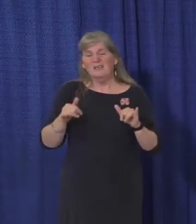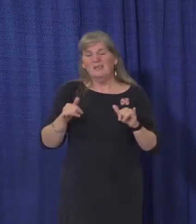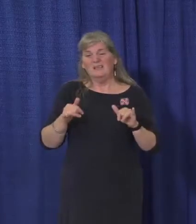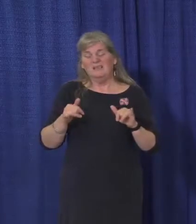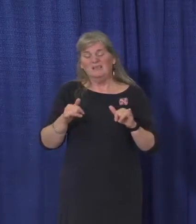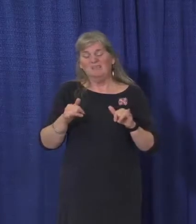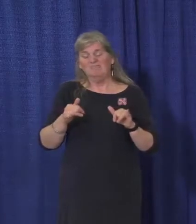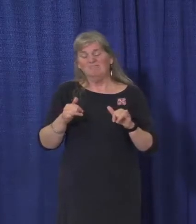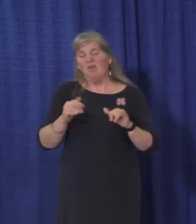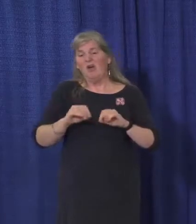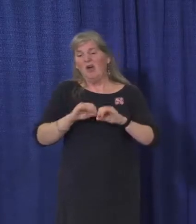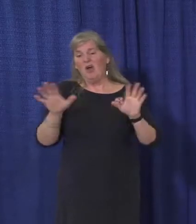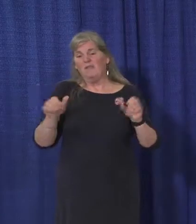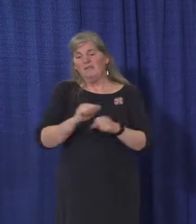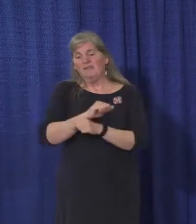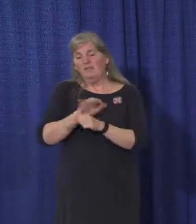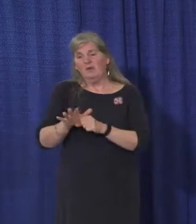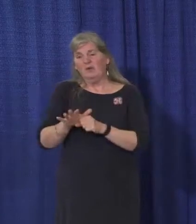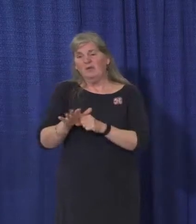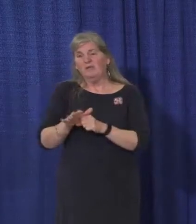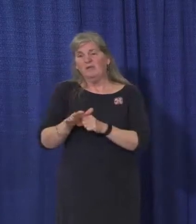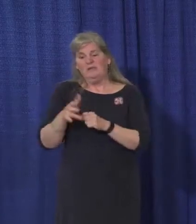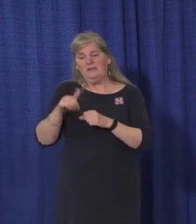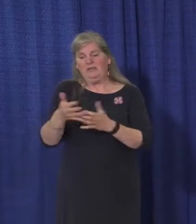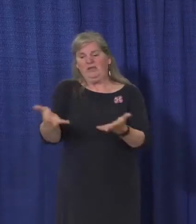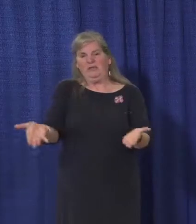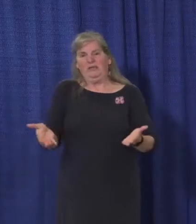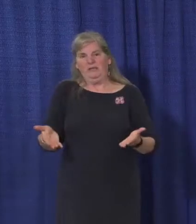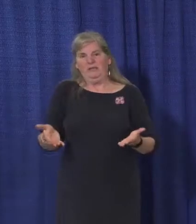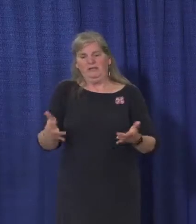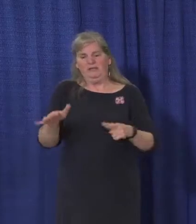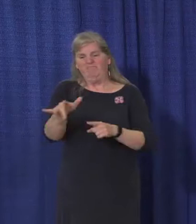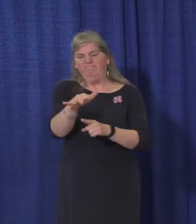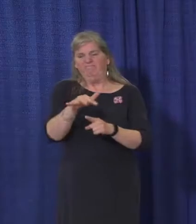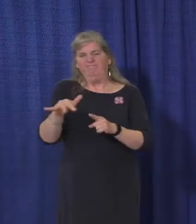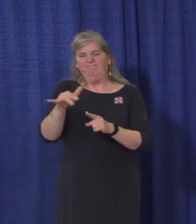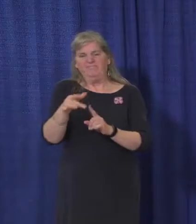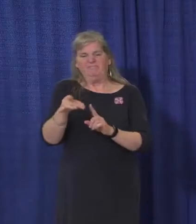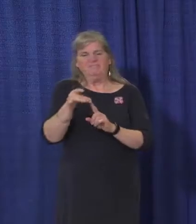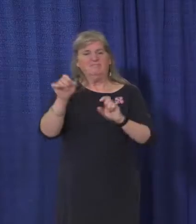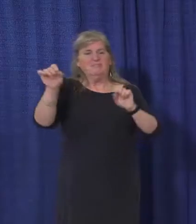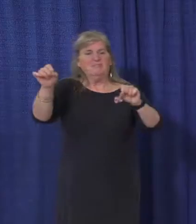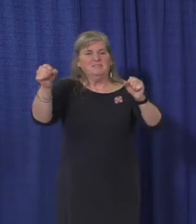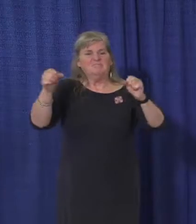certainly found out that COVID is not finished with us.